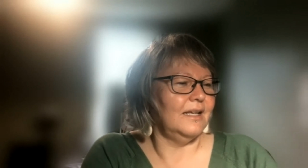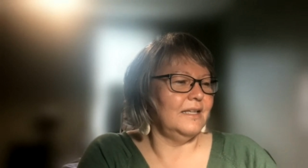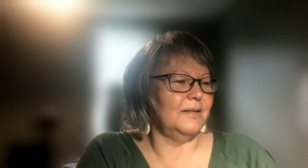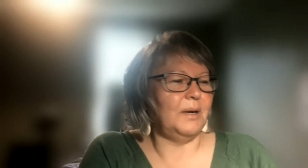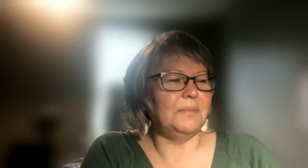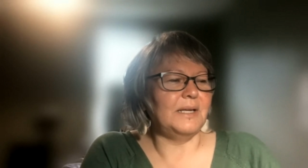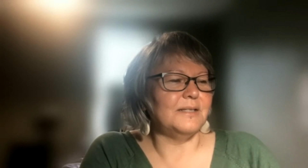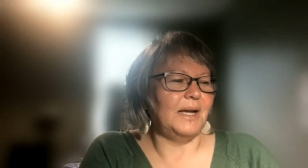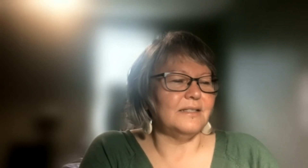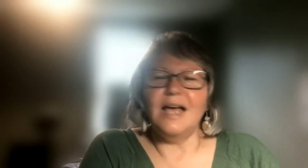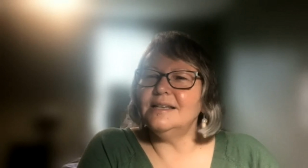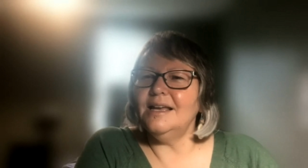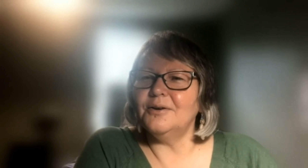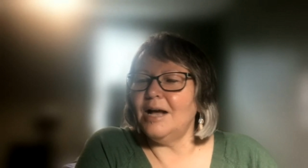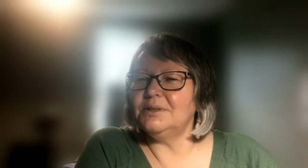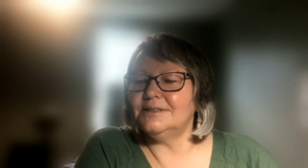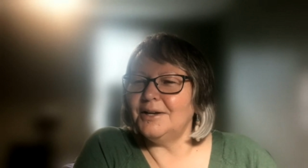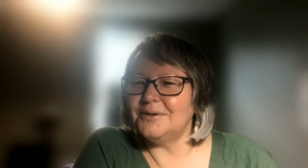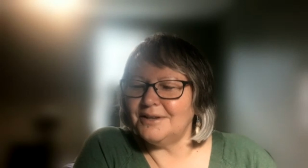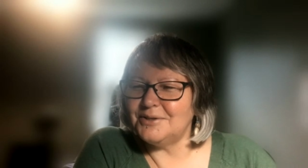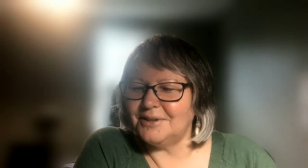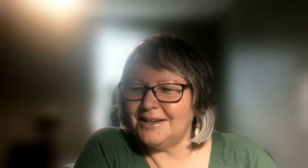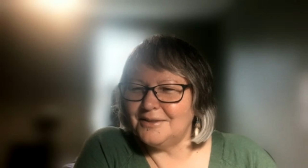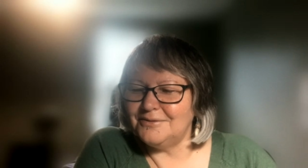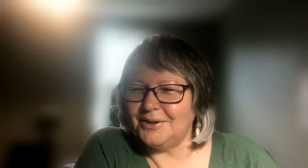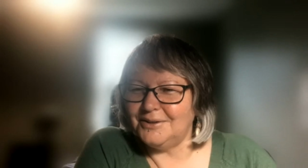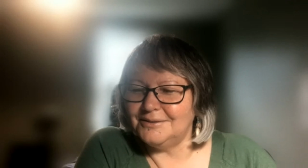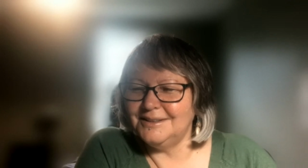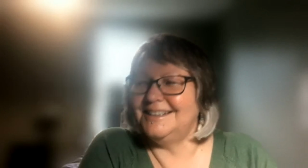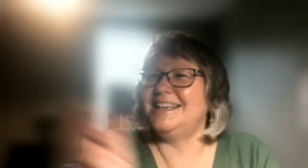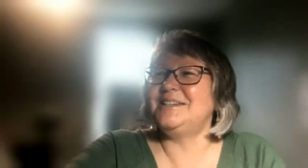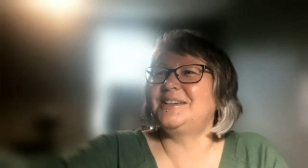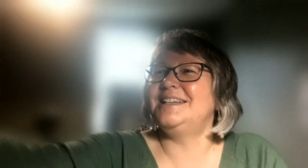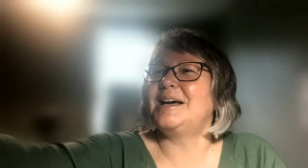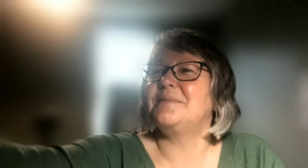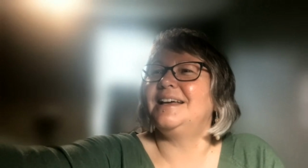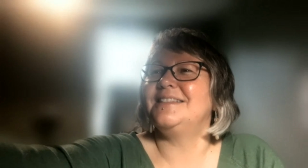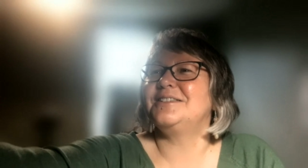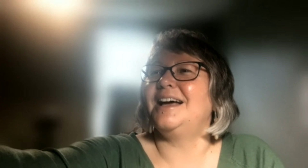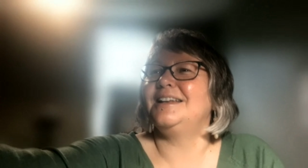is it pumpkin spice latte or apple cider that you like in the fall? You can type that in the chat